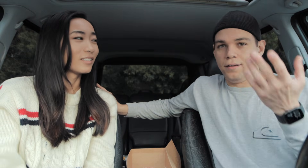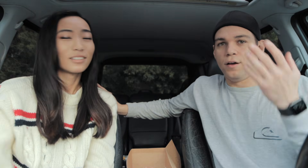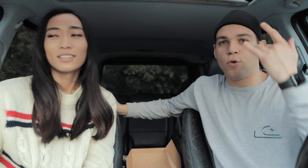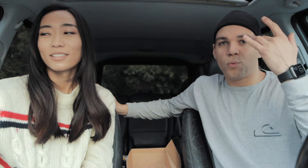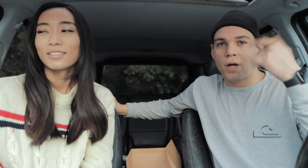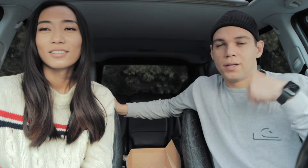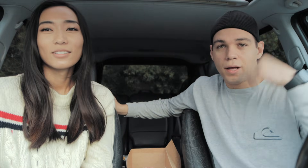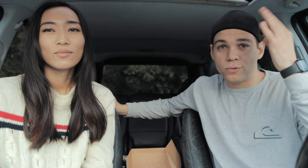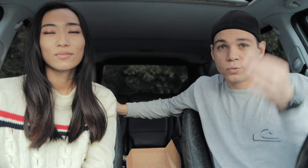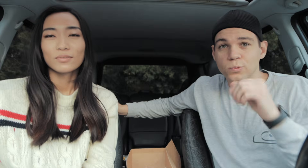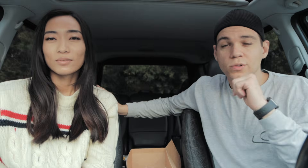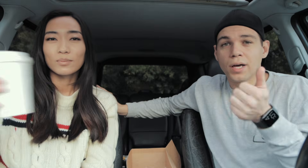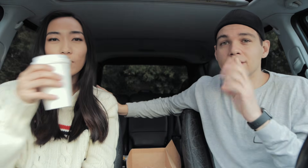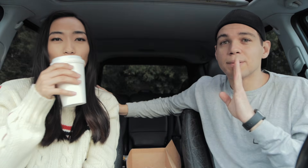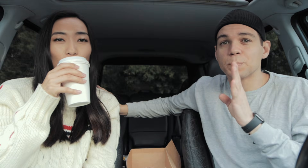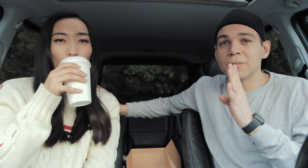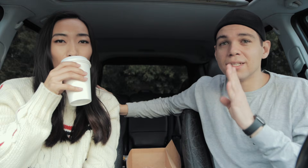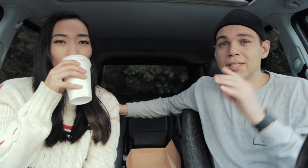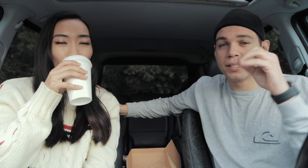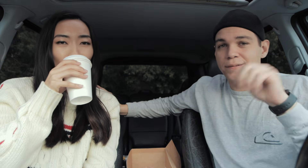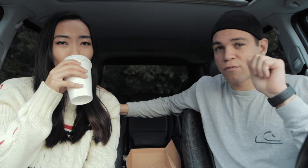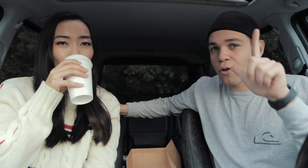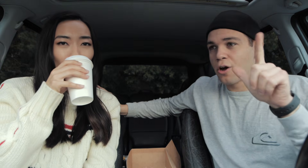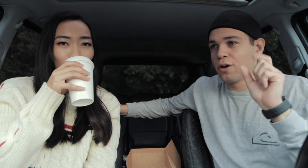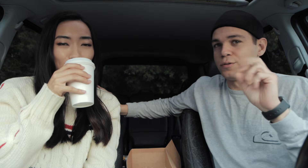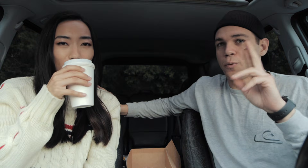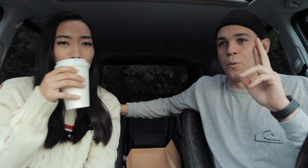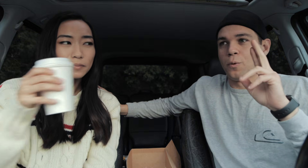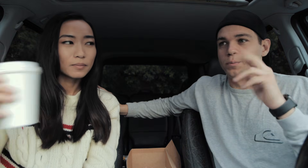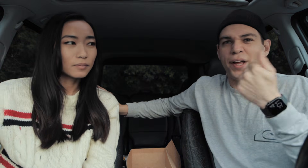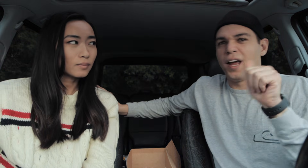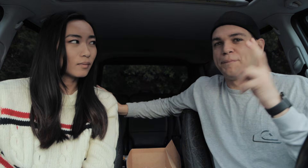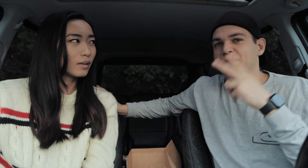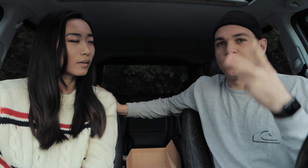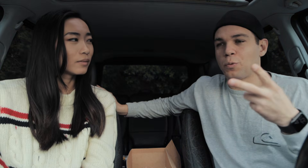why I choose not to speak in any vlogs or videos